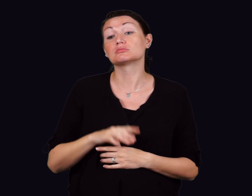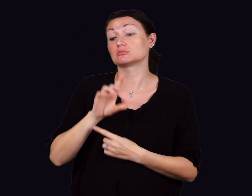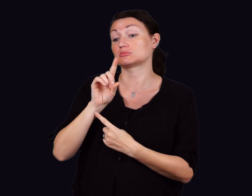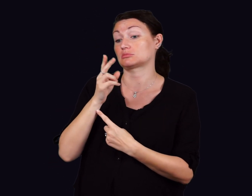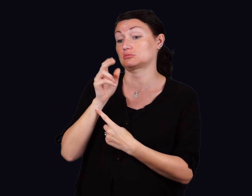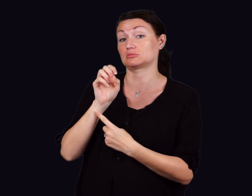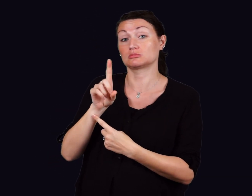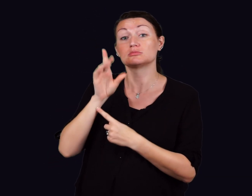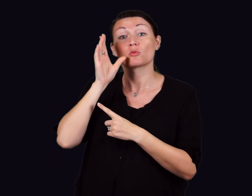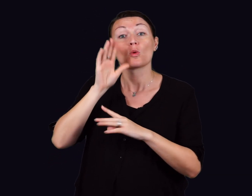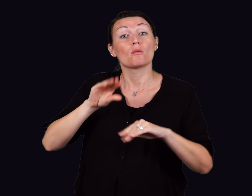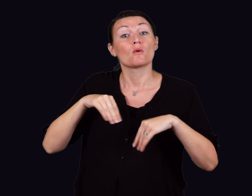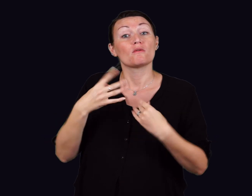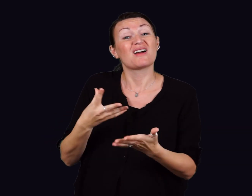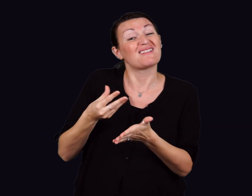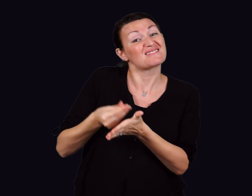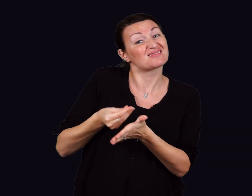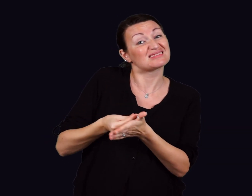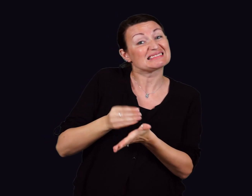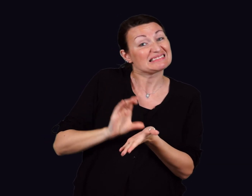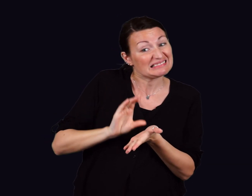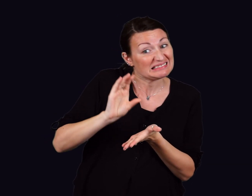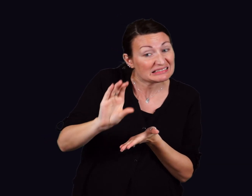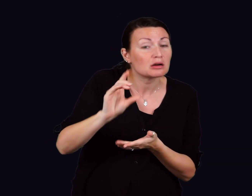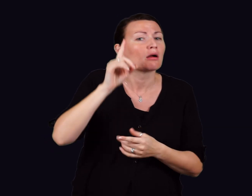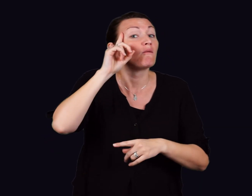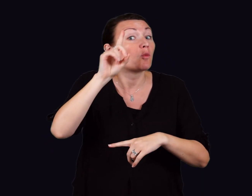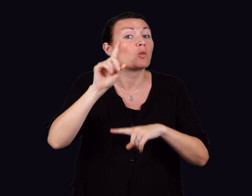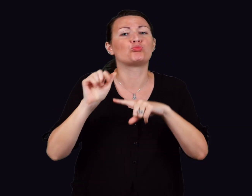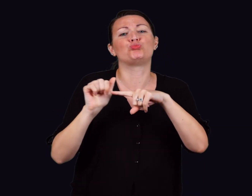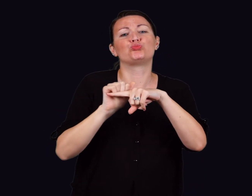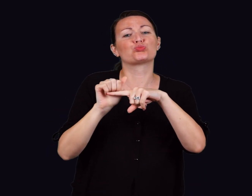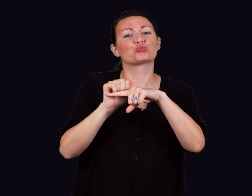*DHHSD will provide funding for trainings about